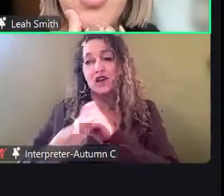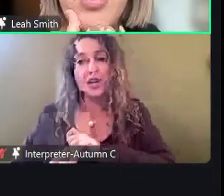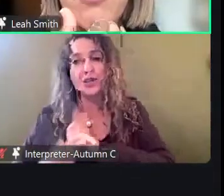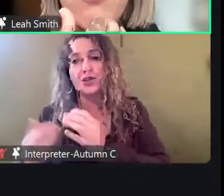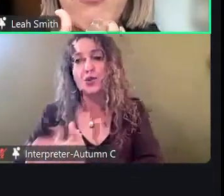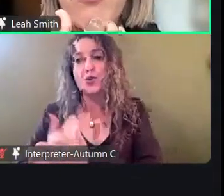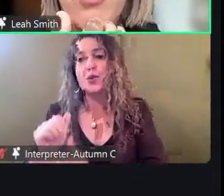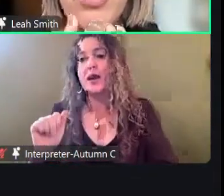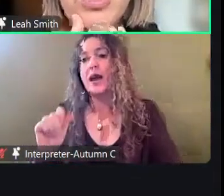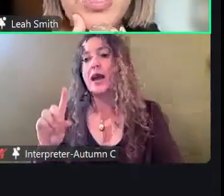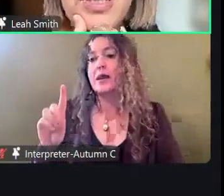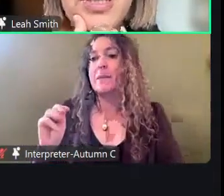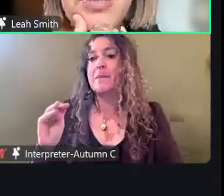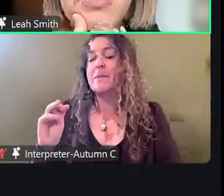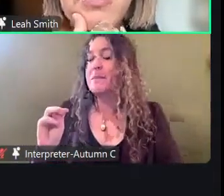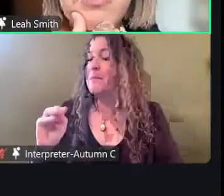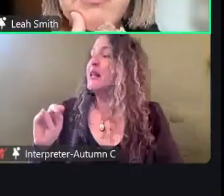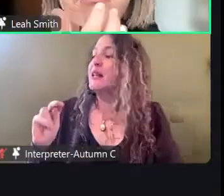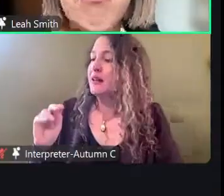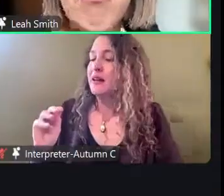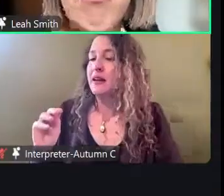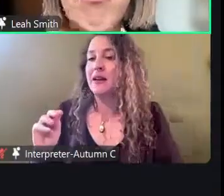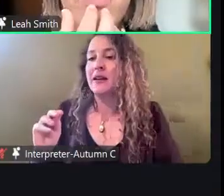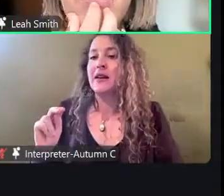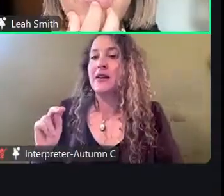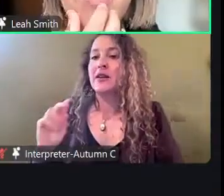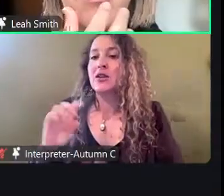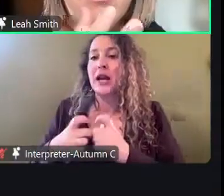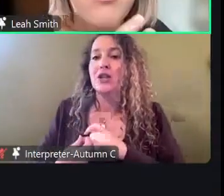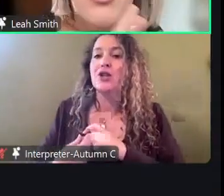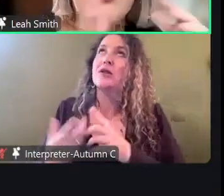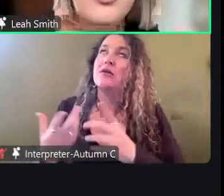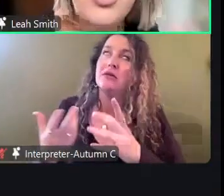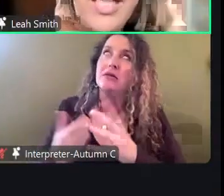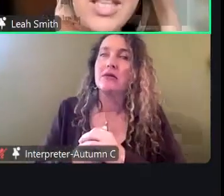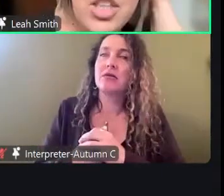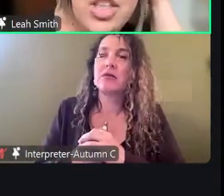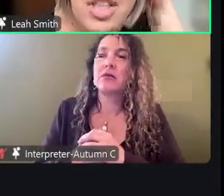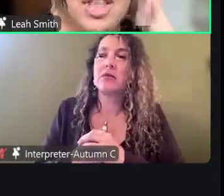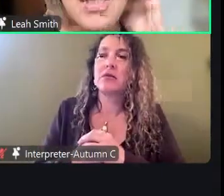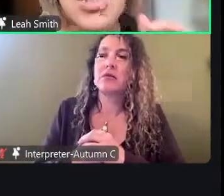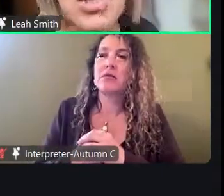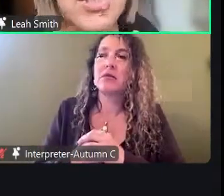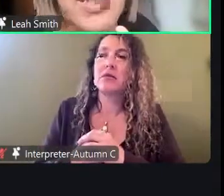a lot, of course the terms changed, I guess I should say.